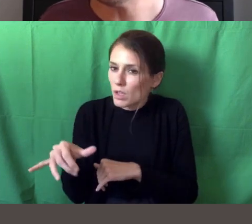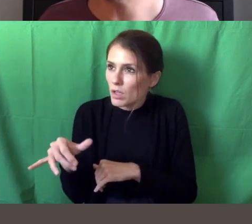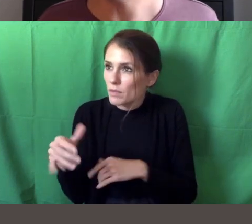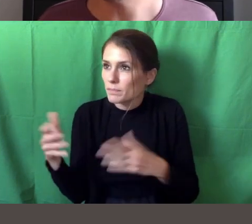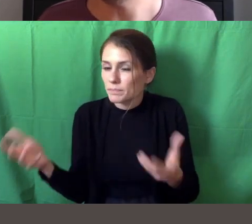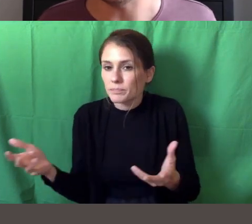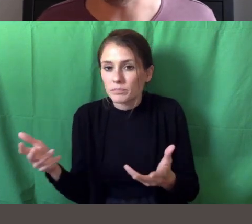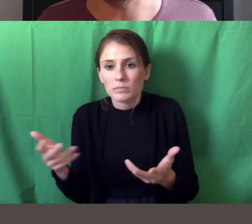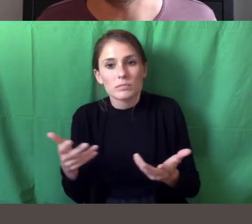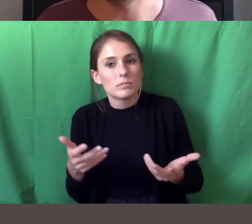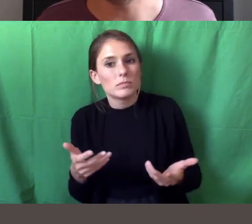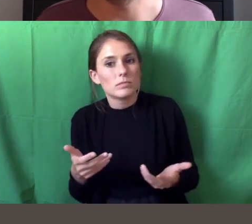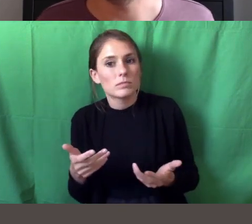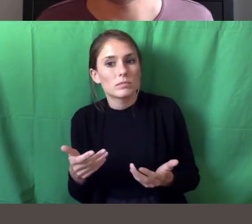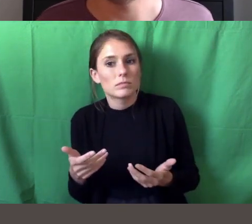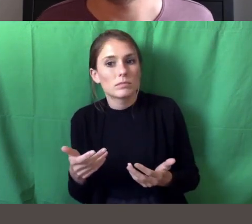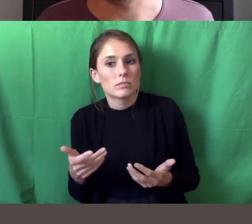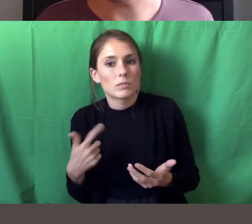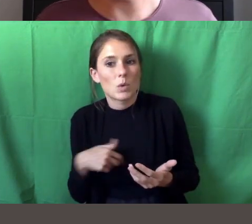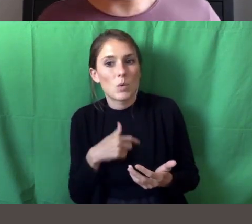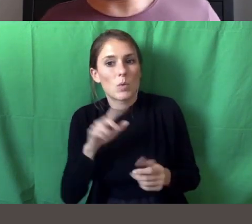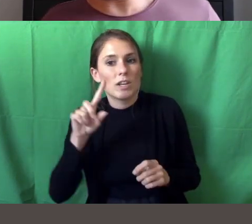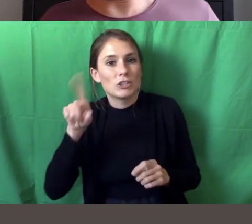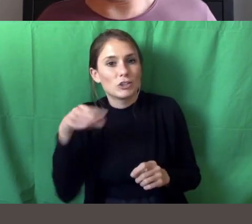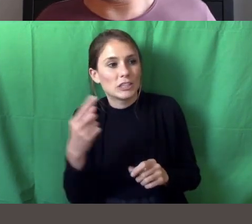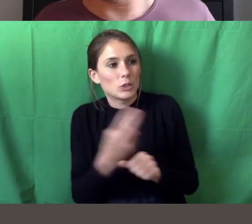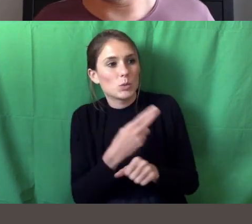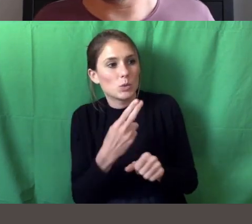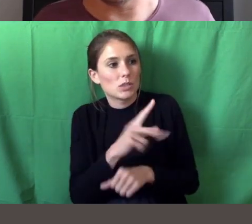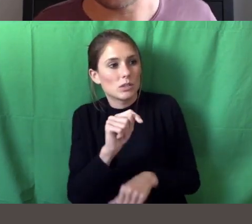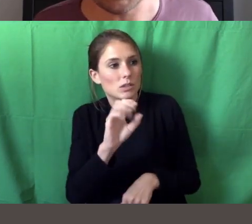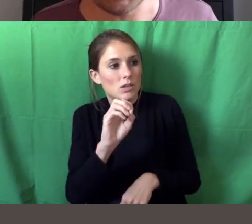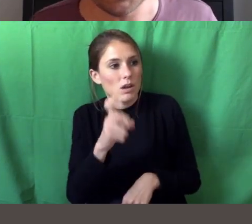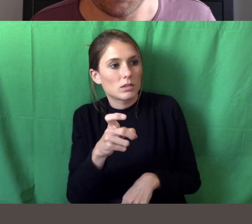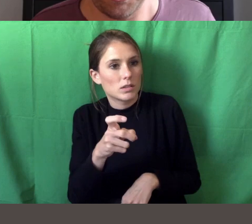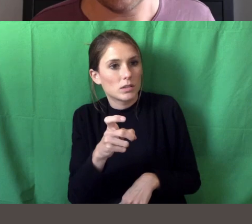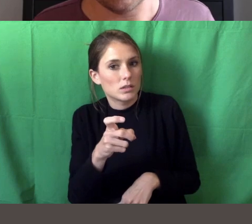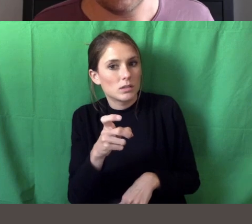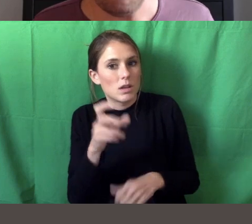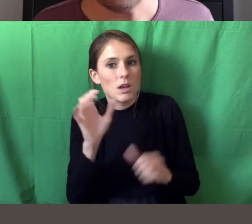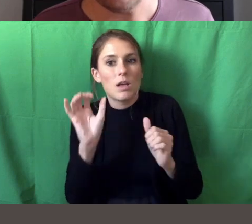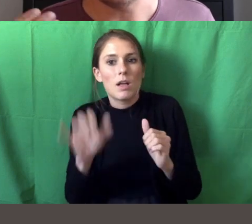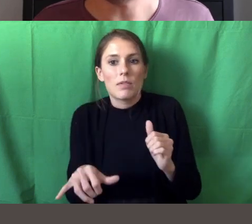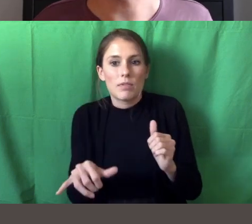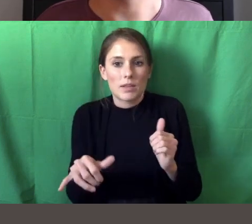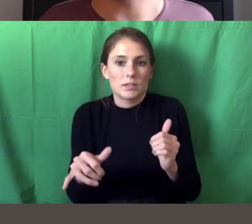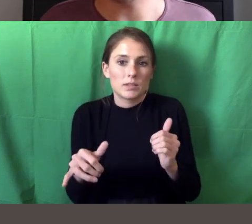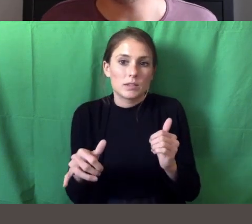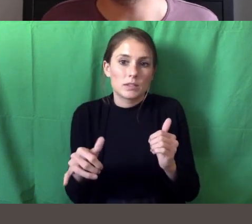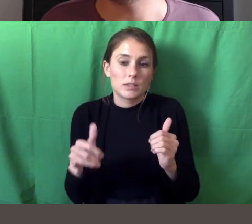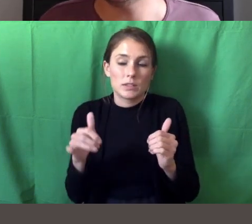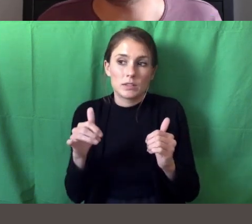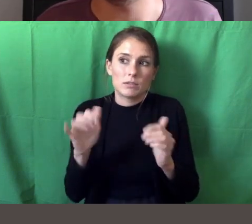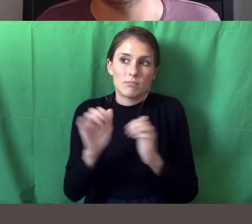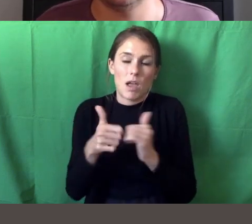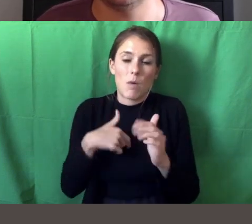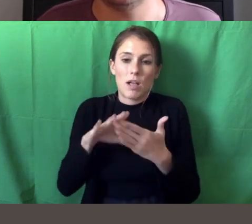I asked the other maintainers, how do you do that? And they said, well, we just use tox.